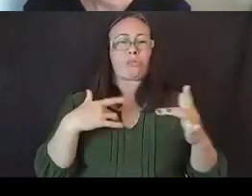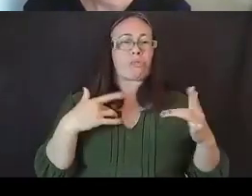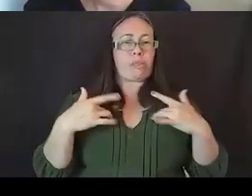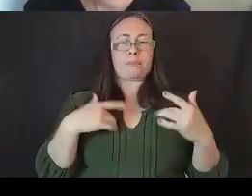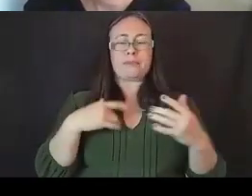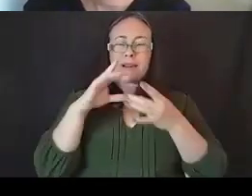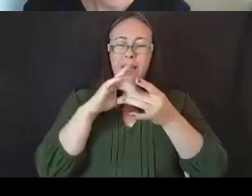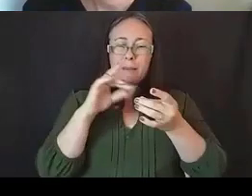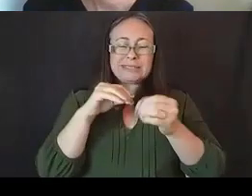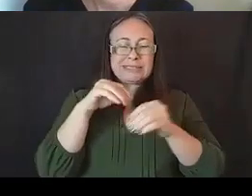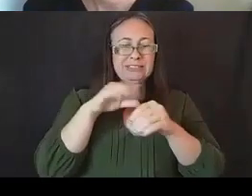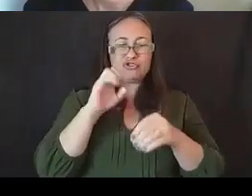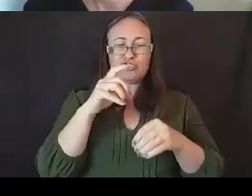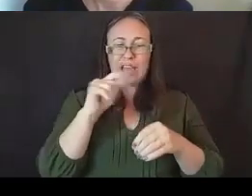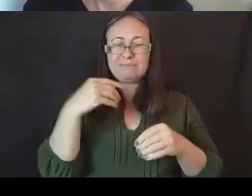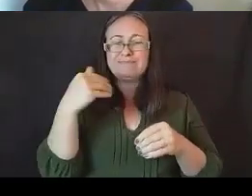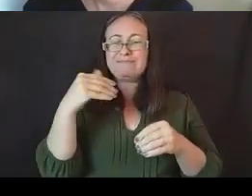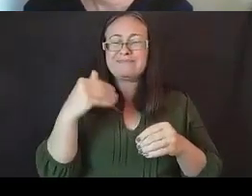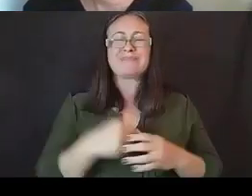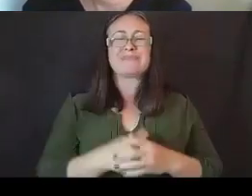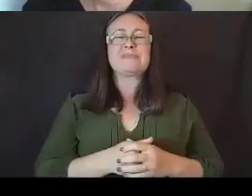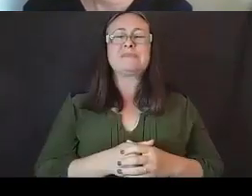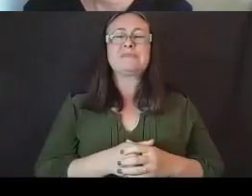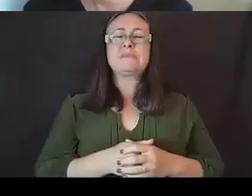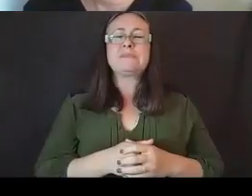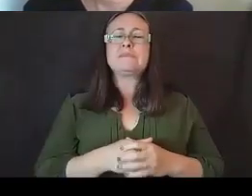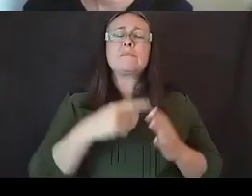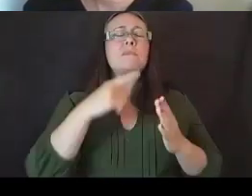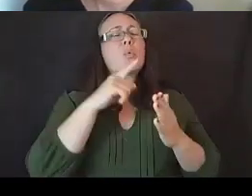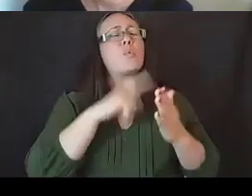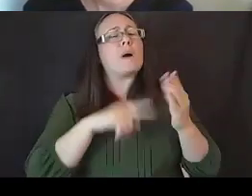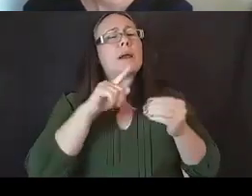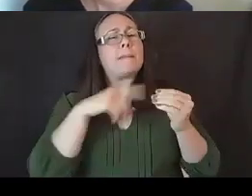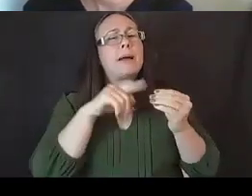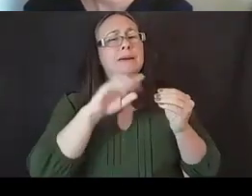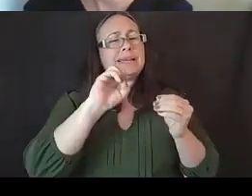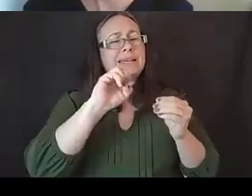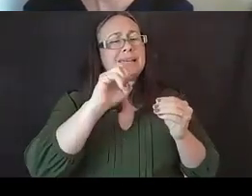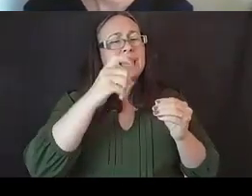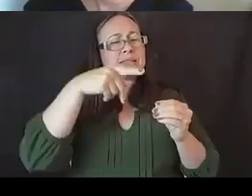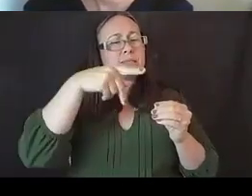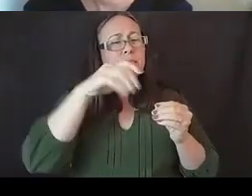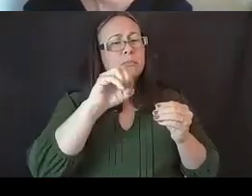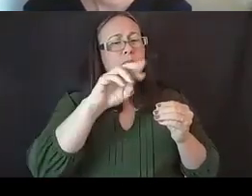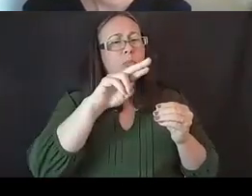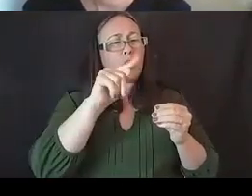Cindy Danielson: Very good to hear. Megan Columbus: What about ExPORTER? Can you talk about how that might be used